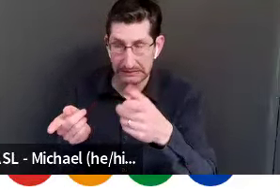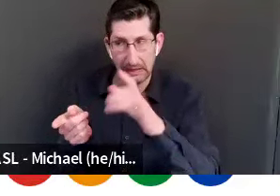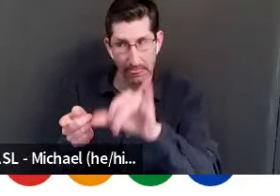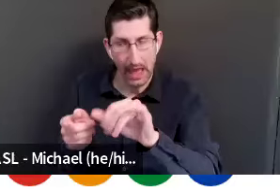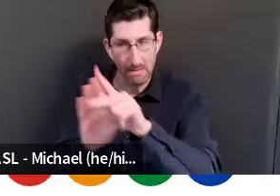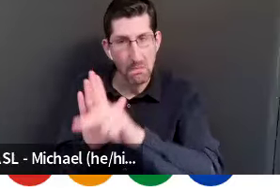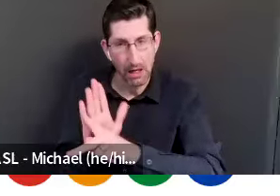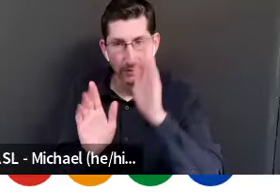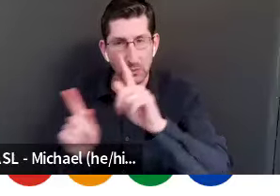THEY HAVE SAID, THIS IS GOING TO